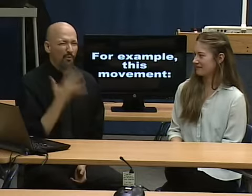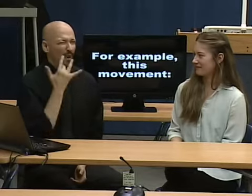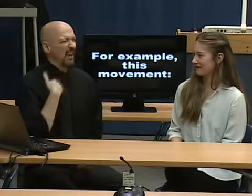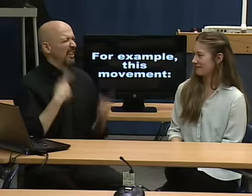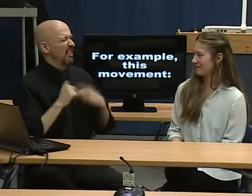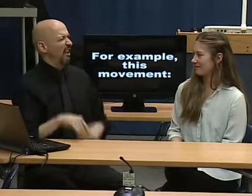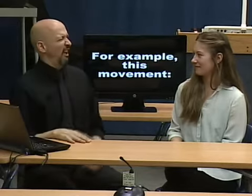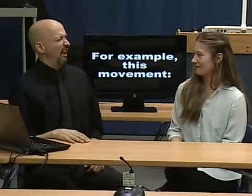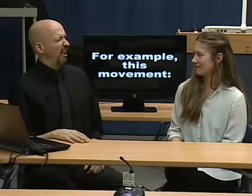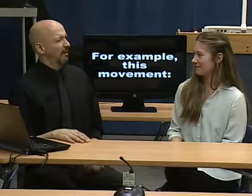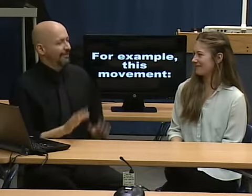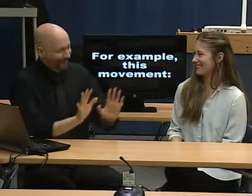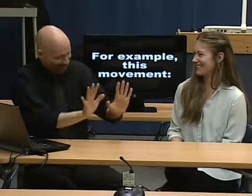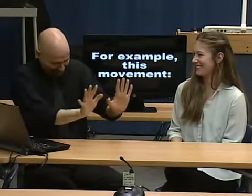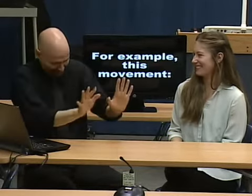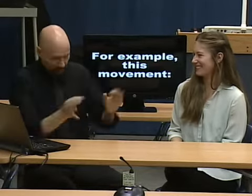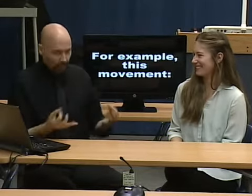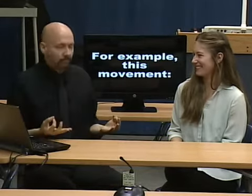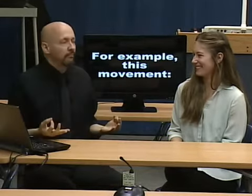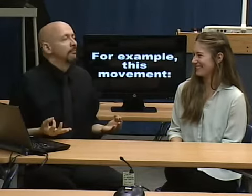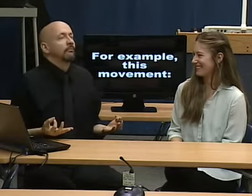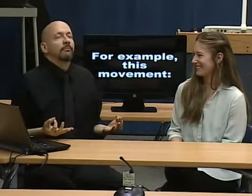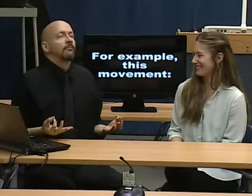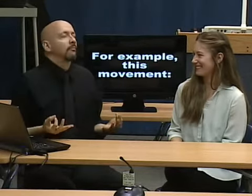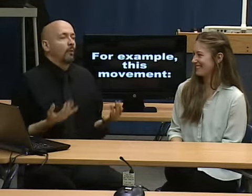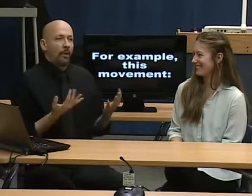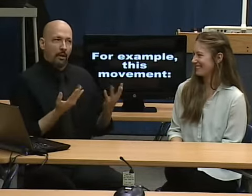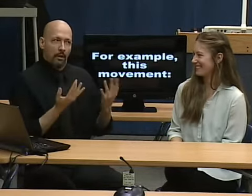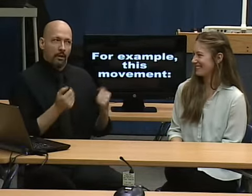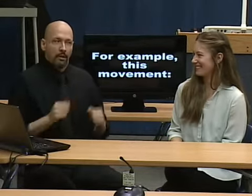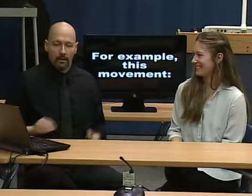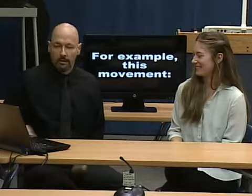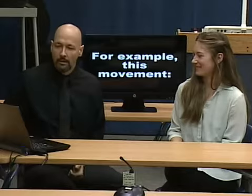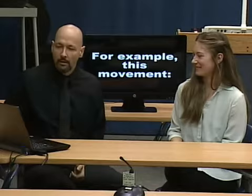So why do I sign it, then? Hold on. Take a breath. Wait for it.